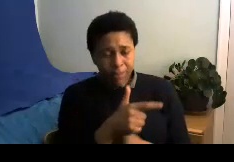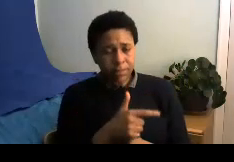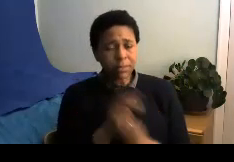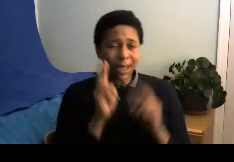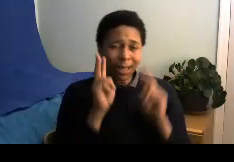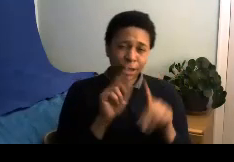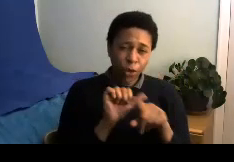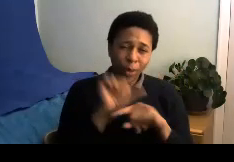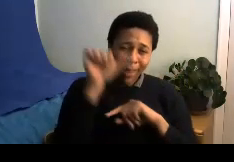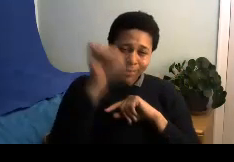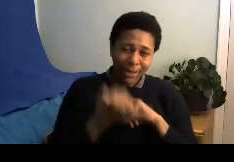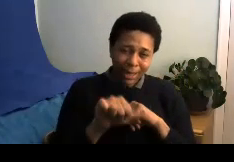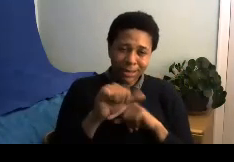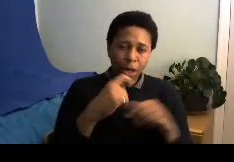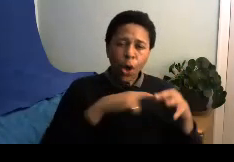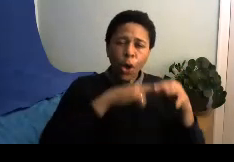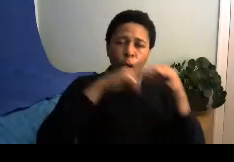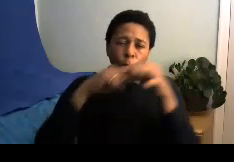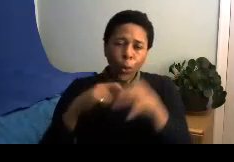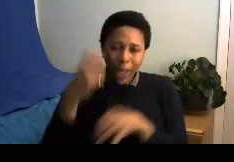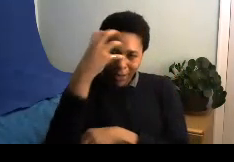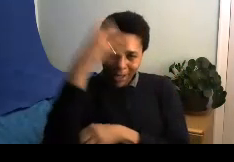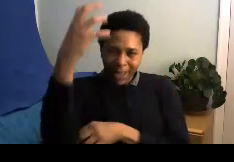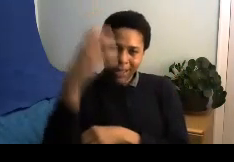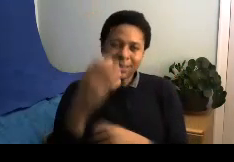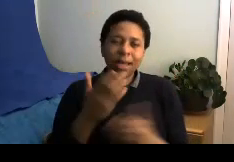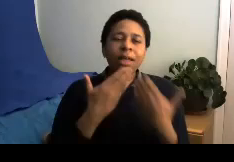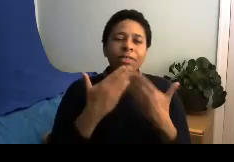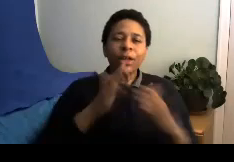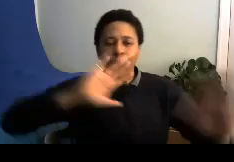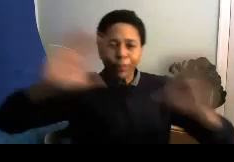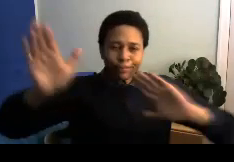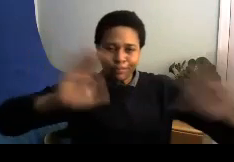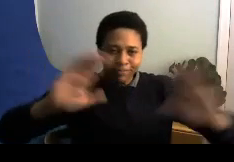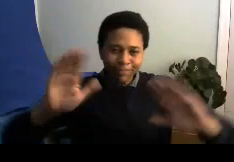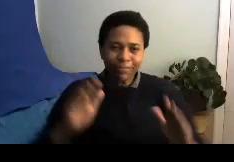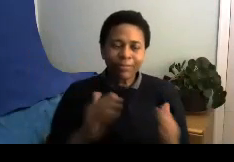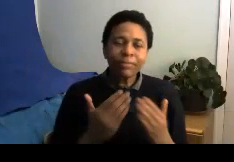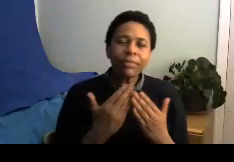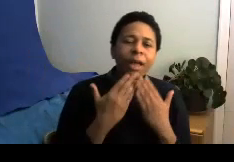at the next Queer@King's event. So thank you very much. Bye, guys. Paul: Thank you all for joining us. Take care.